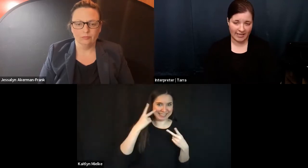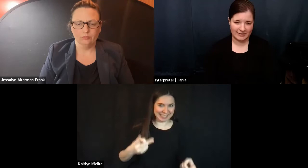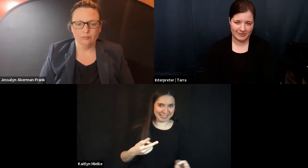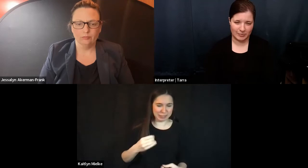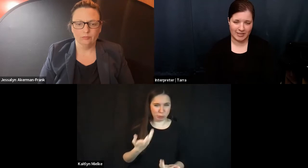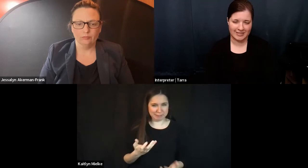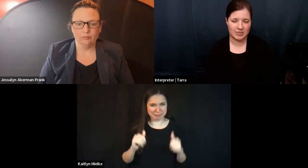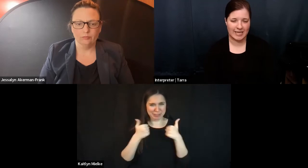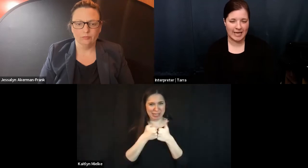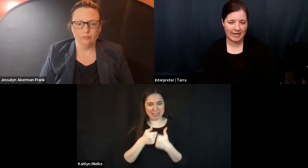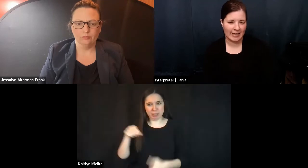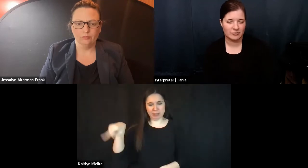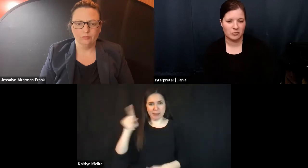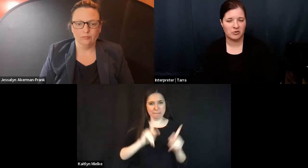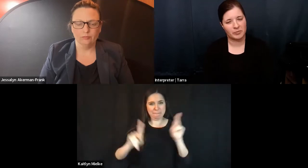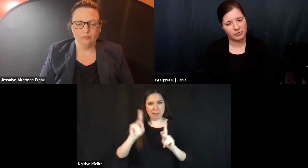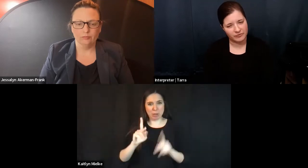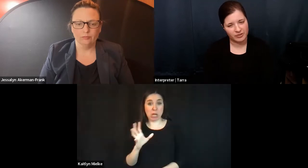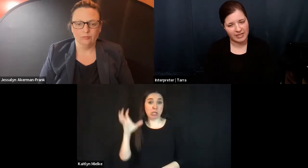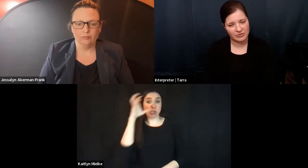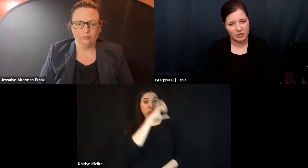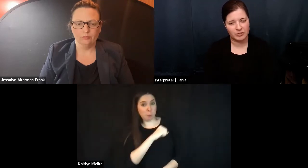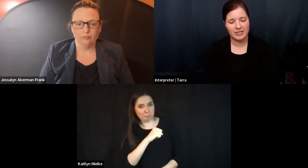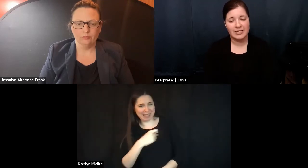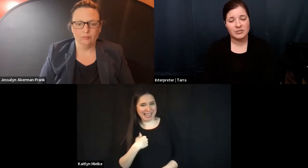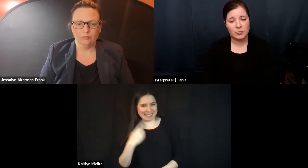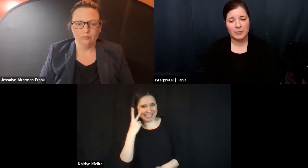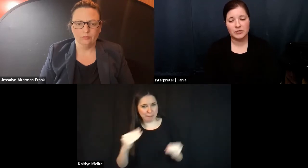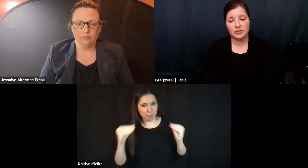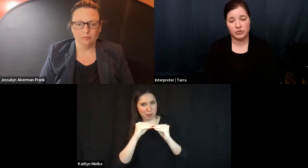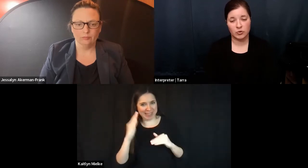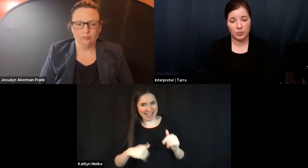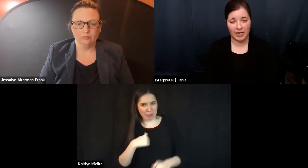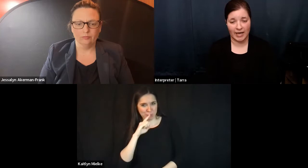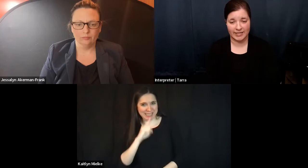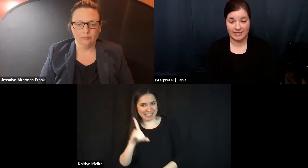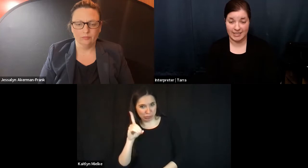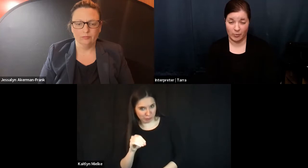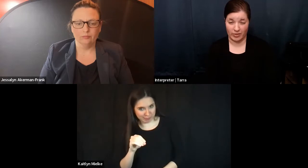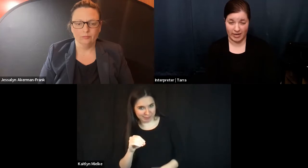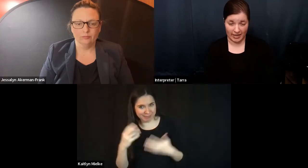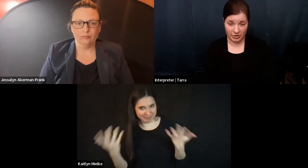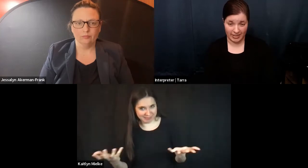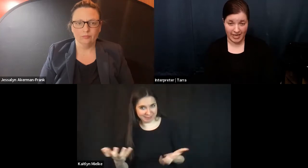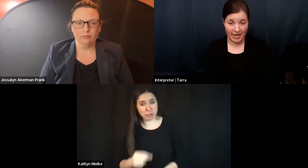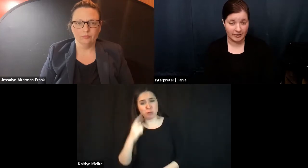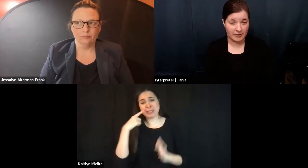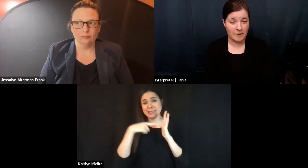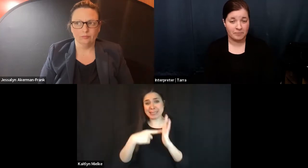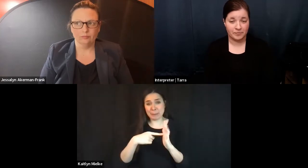So those are the typical signs, so to speak, of a DeafBlind person, but I don't have those things because I can read fine, sign fine, so to speak, it's just at night I have trouble, my peripheral has trouble.